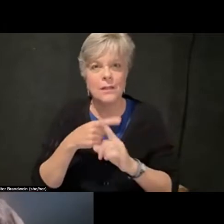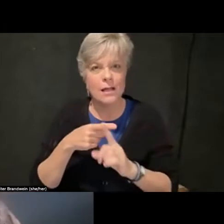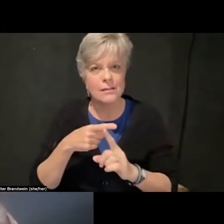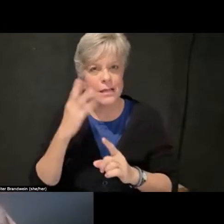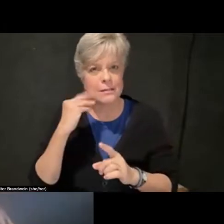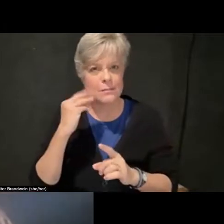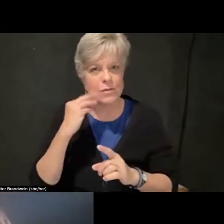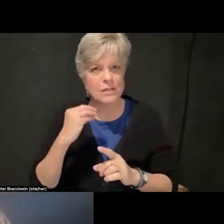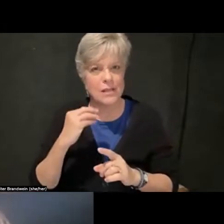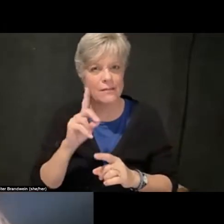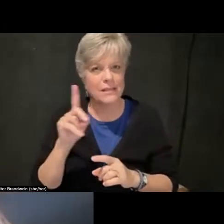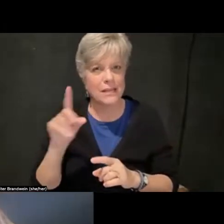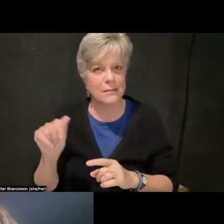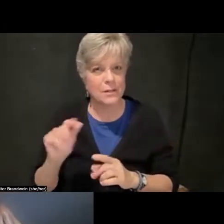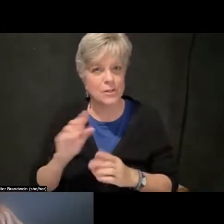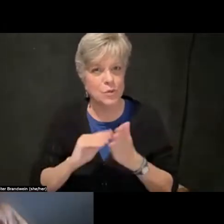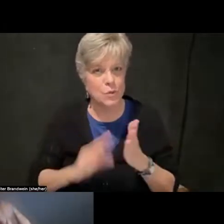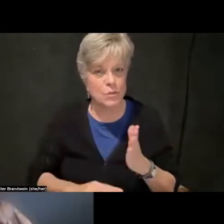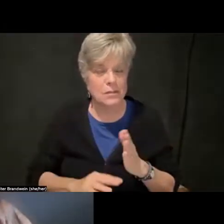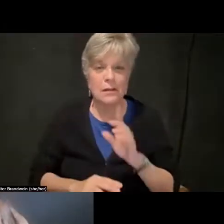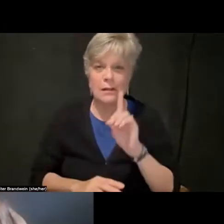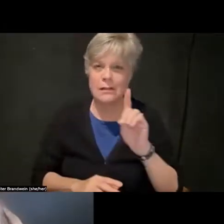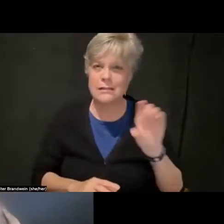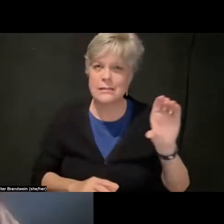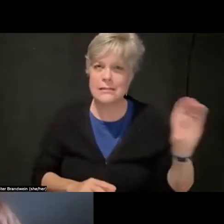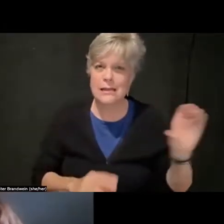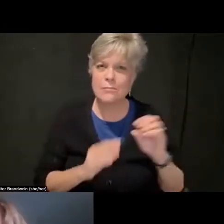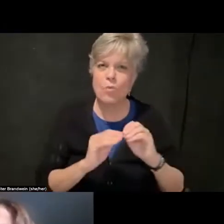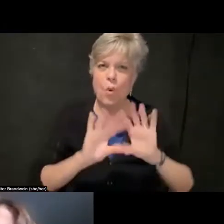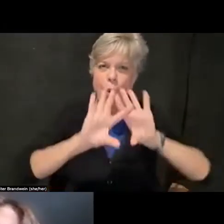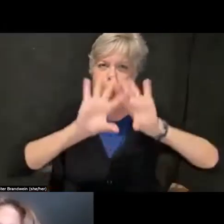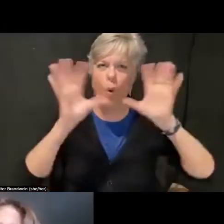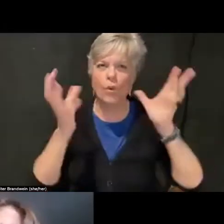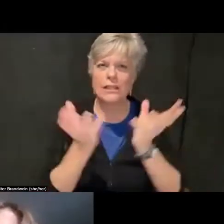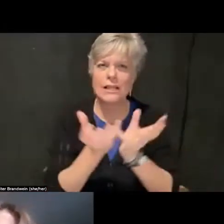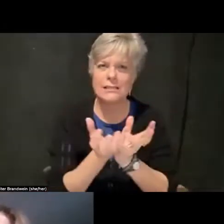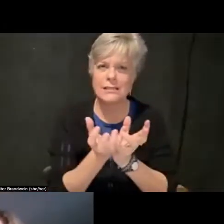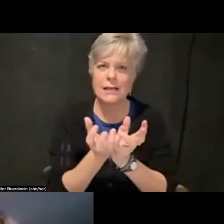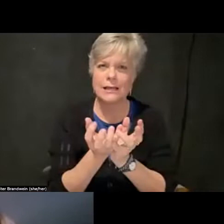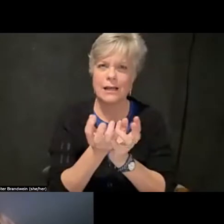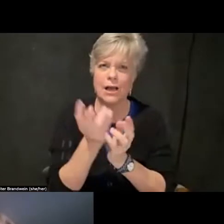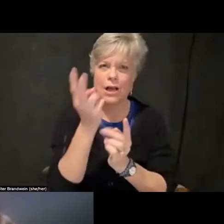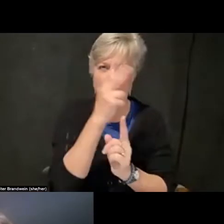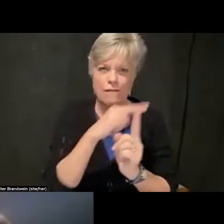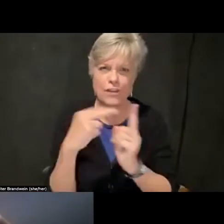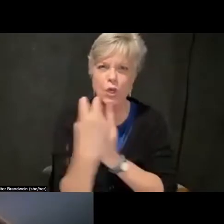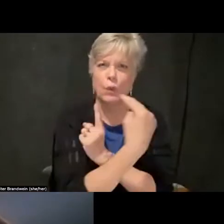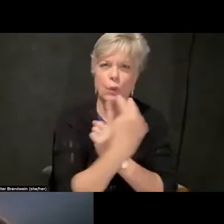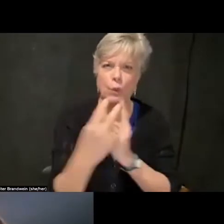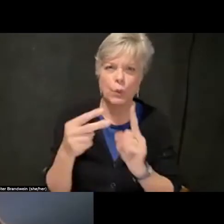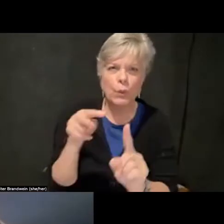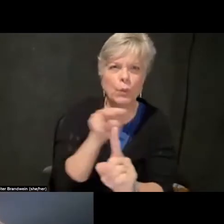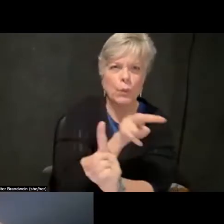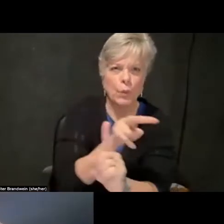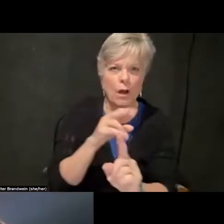A DCC is a more holistic view of disability rather than a diagnosis and these are direct quotes.